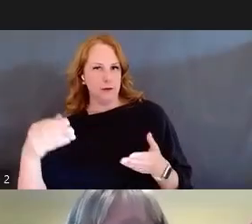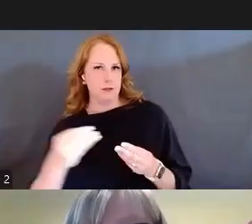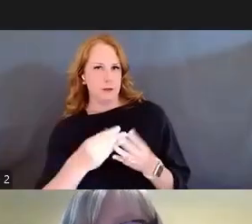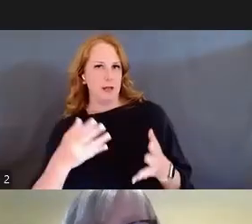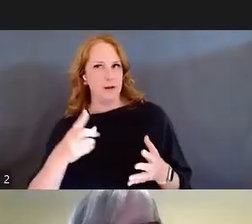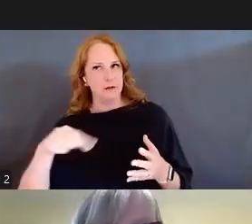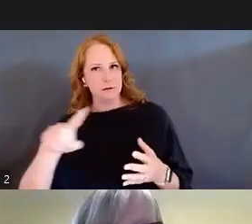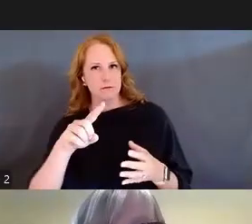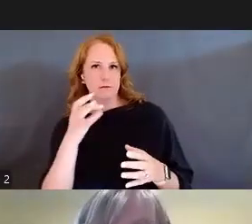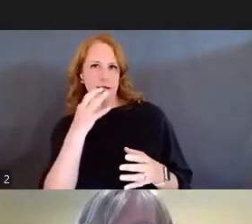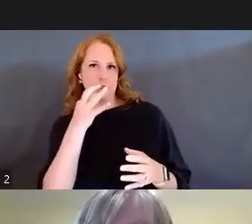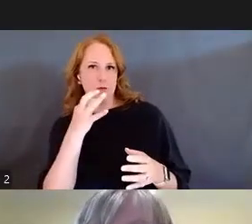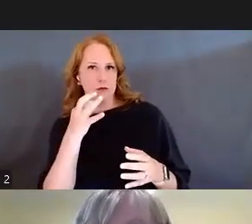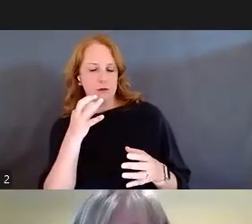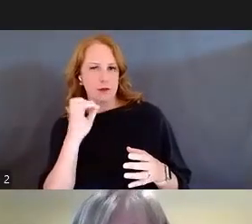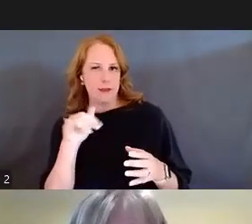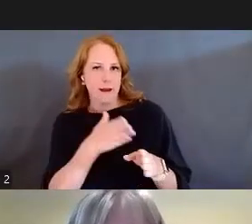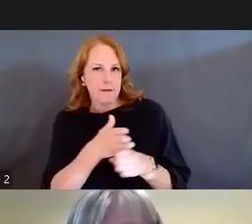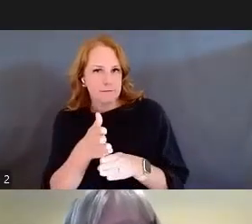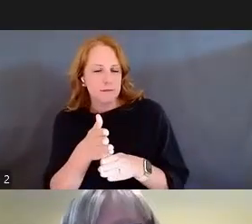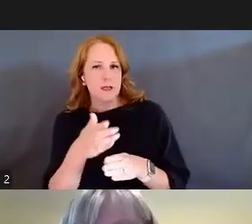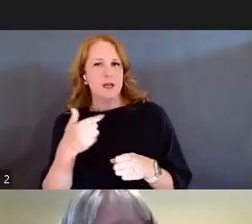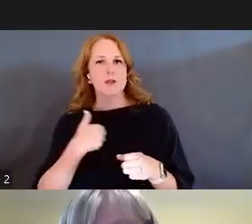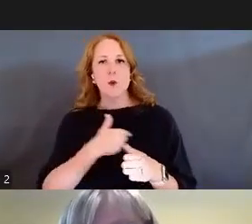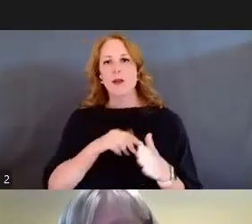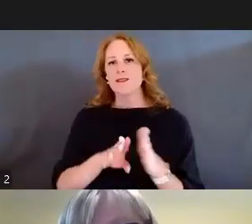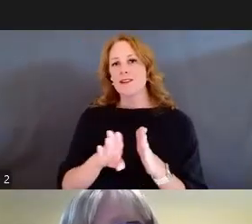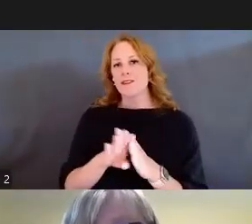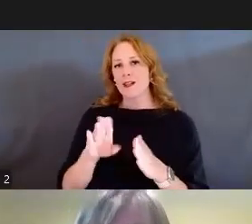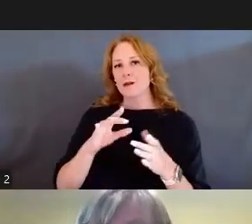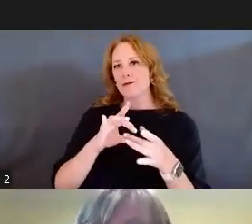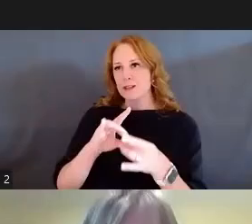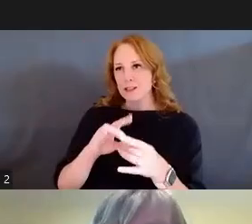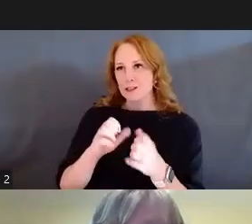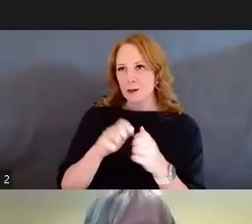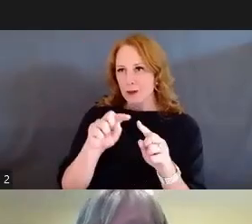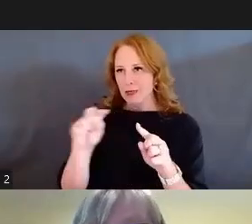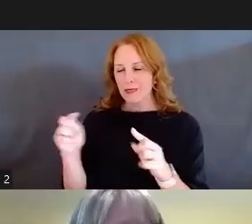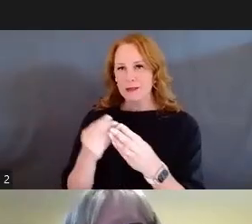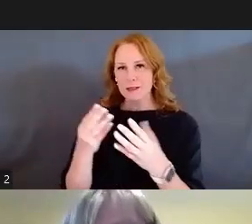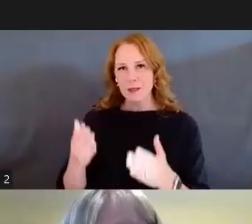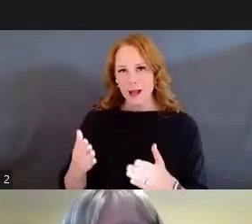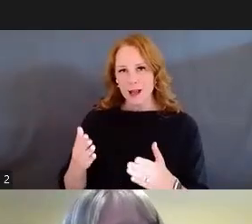do. So we have developed relationships with those suppliers to encourage them to hire individuals